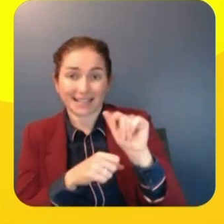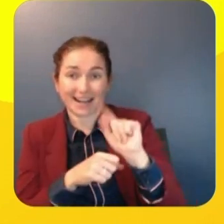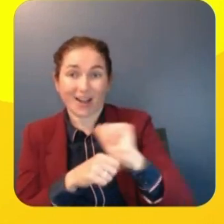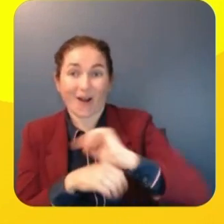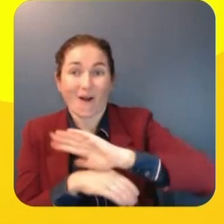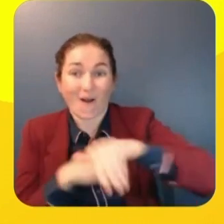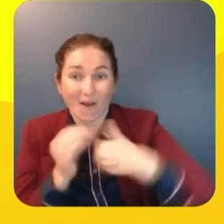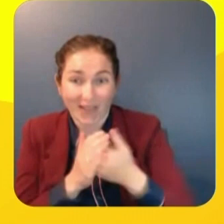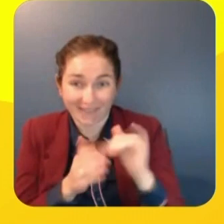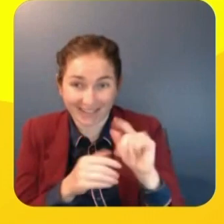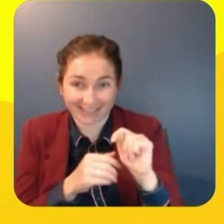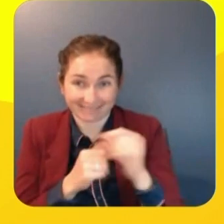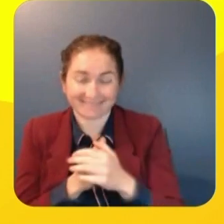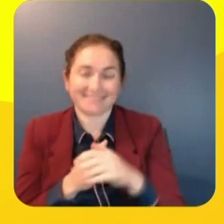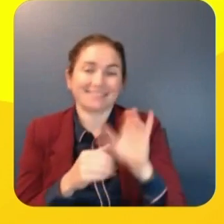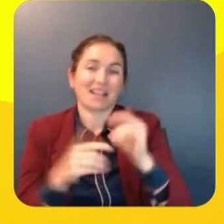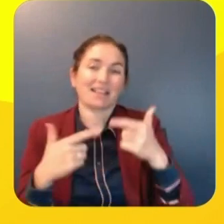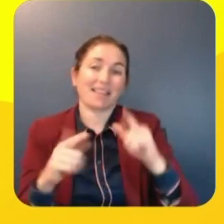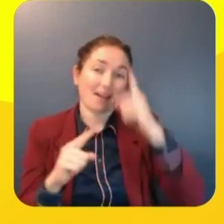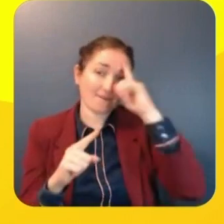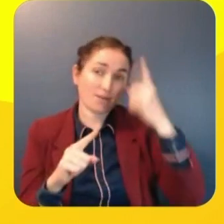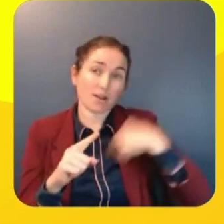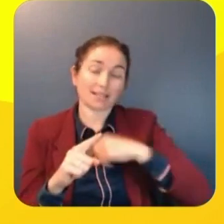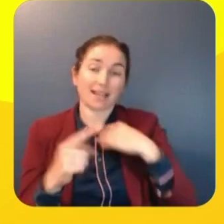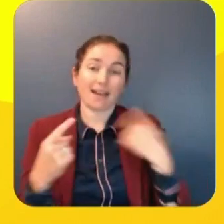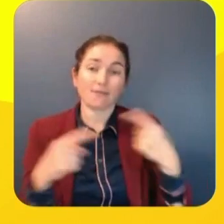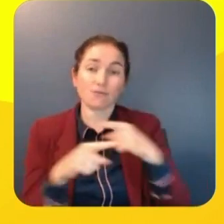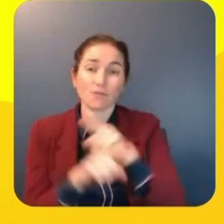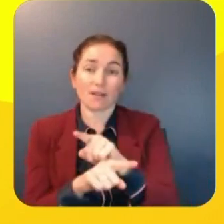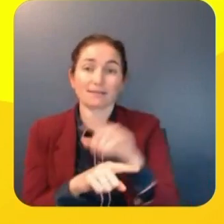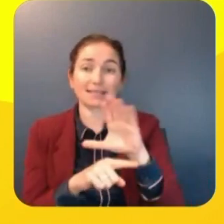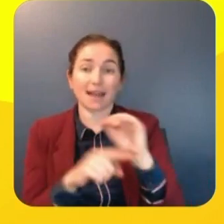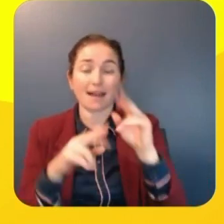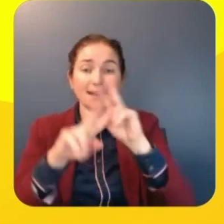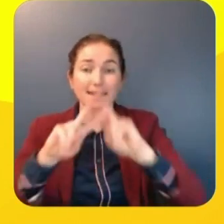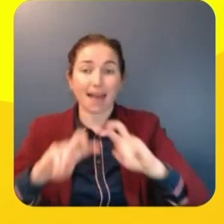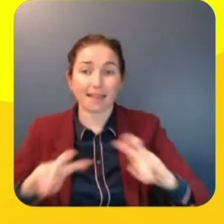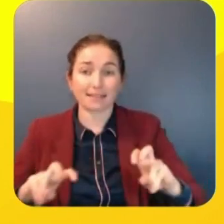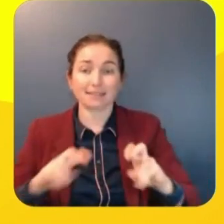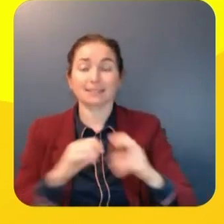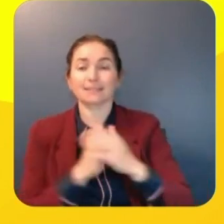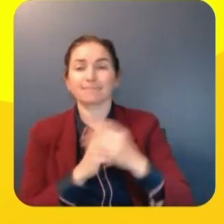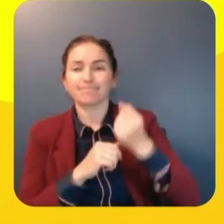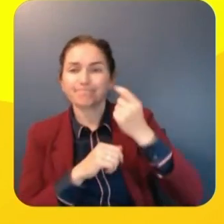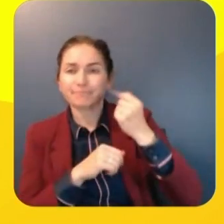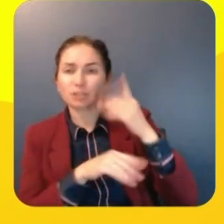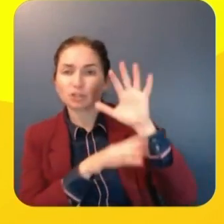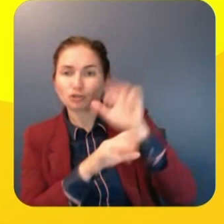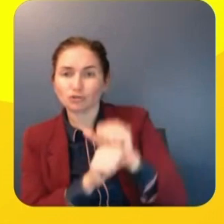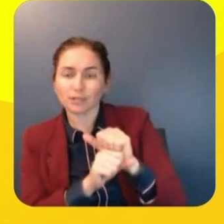and allow us to have cross company analysis bringing trends around DEI into sharp relief and more importantly,